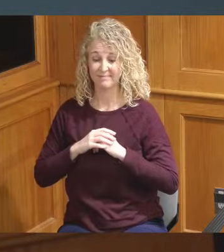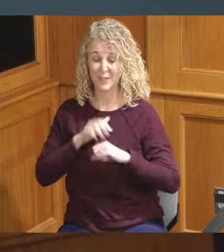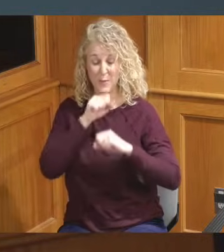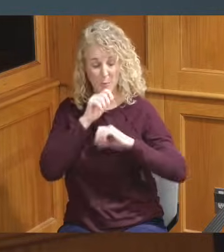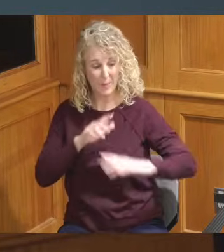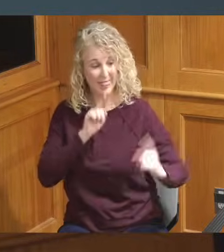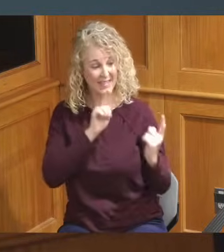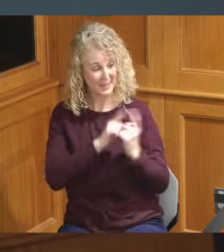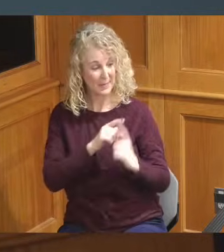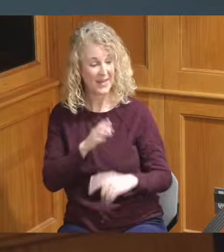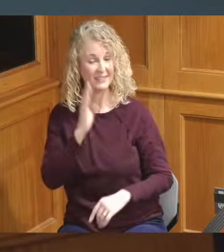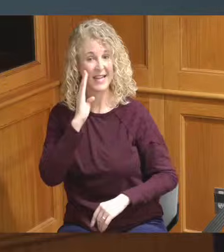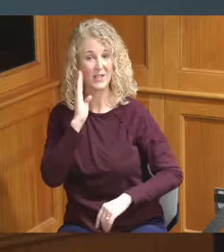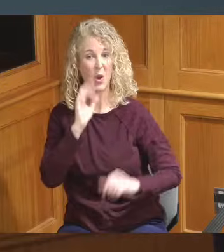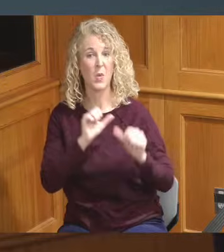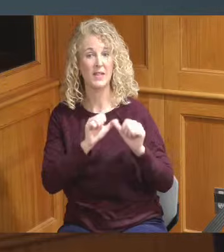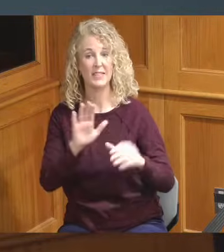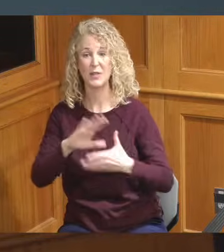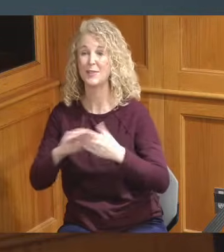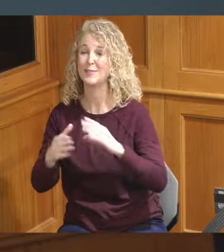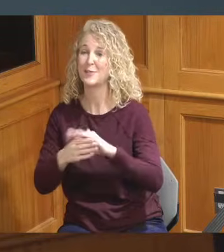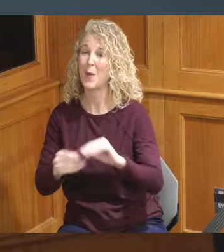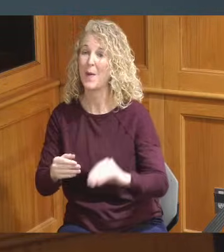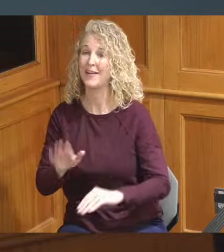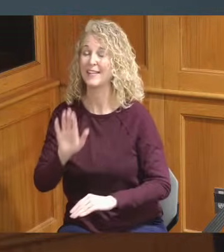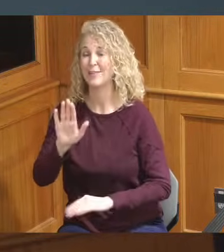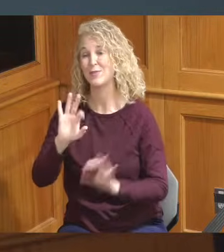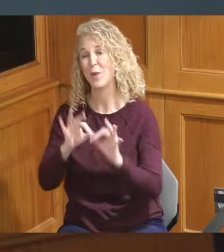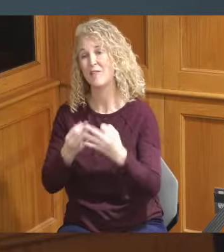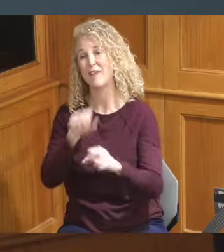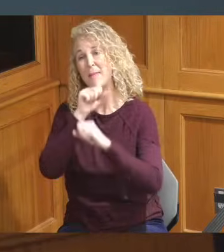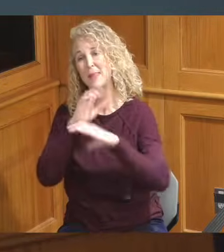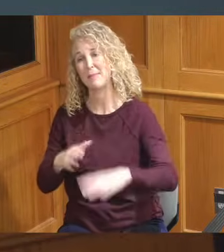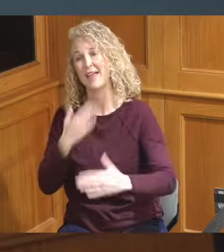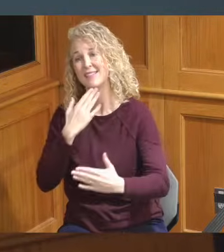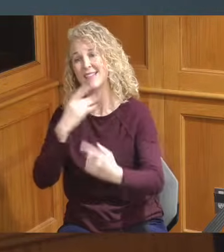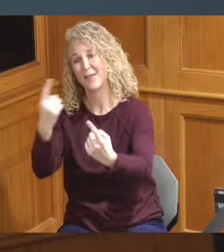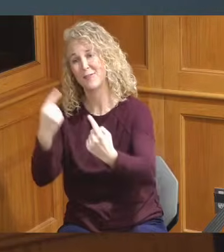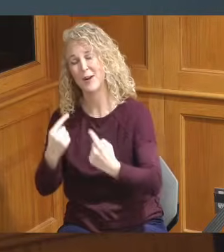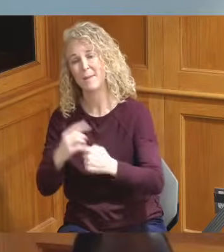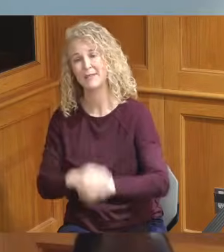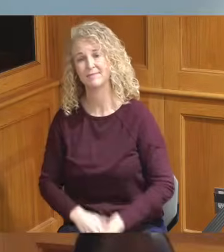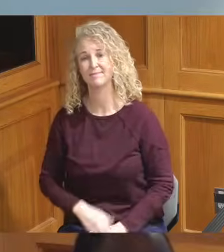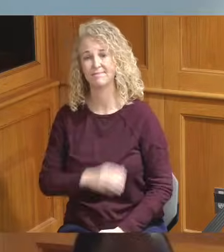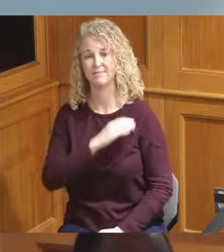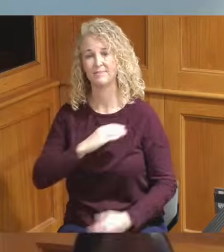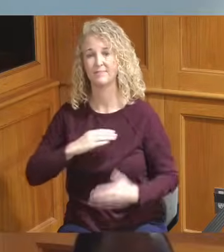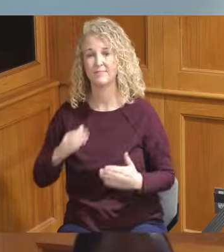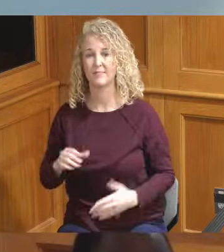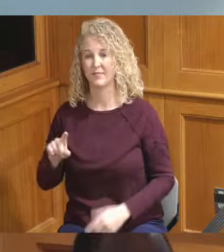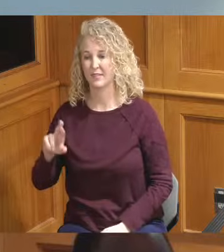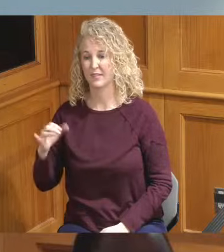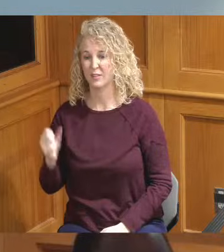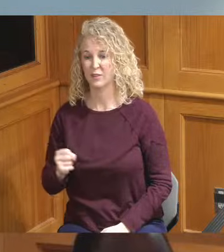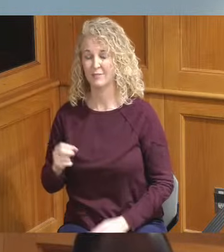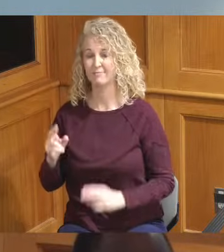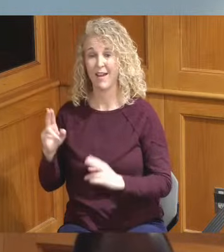you'll continue her legacy. So thank you all of you. So yeah, what an honor to have you in